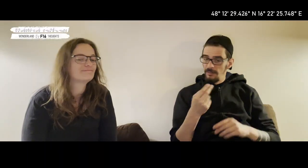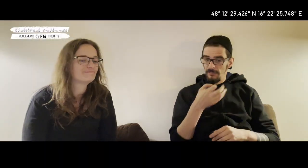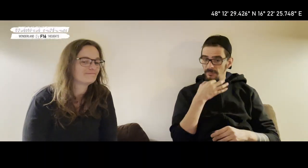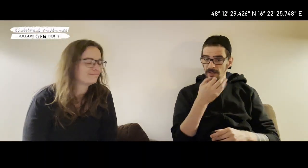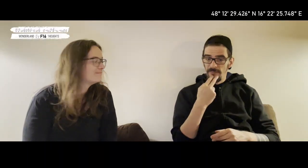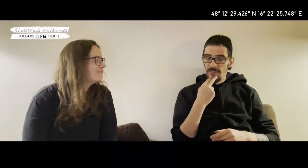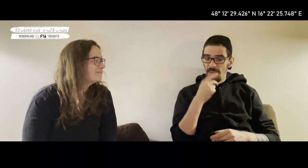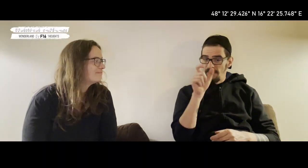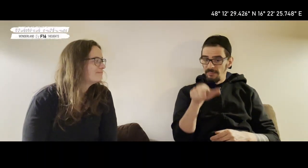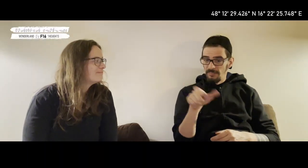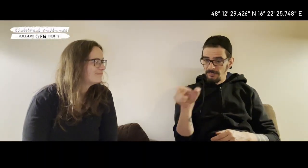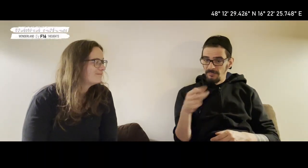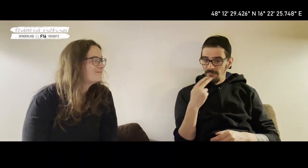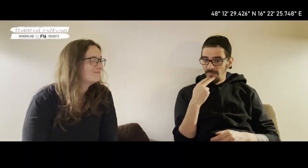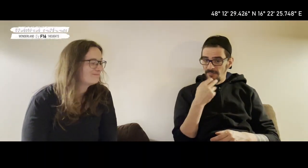Honestly, who could help you?